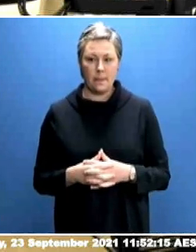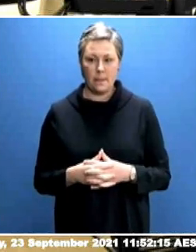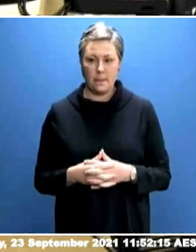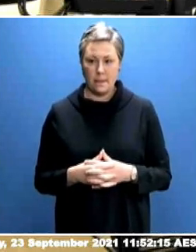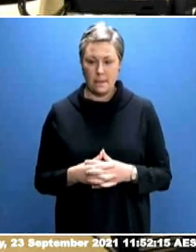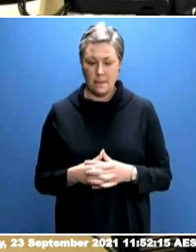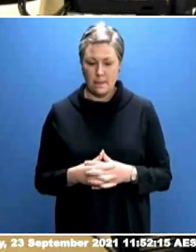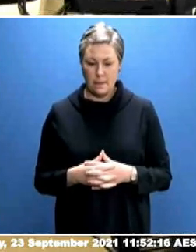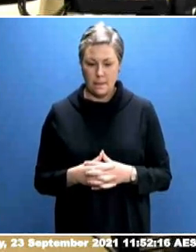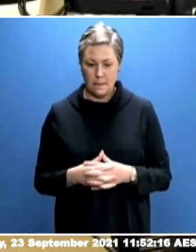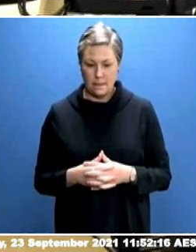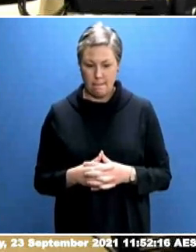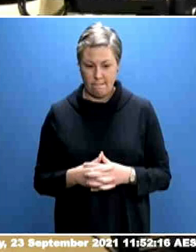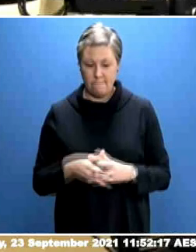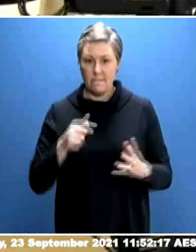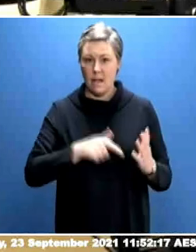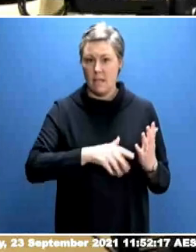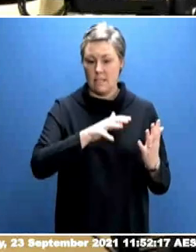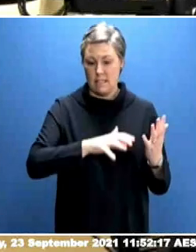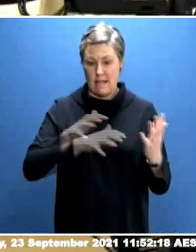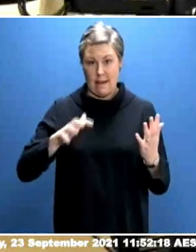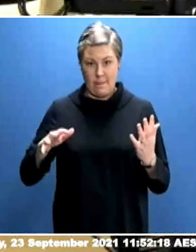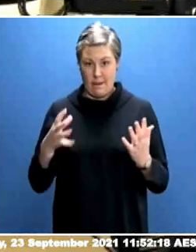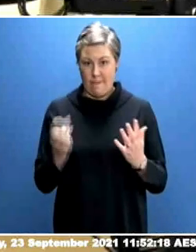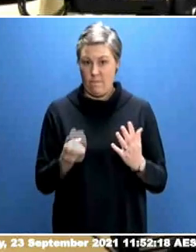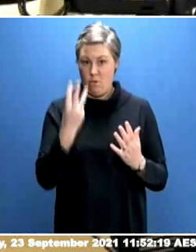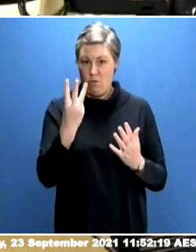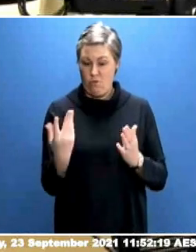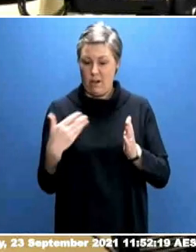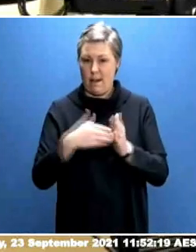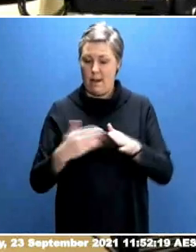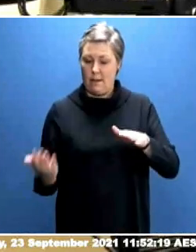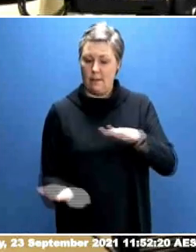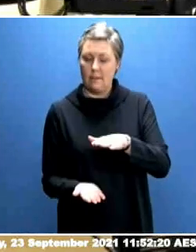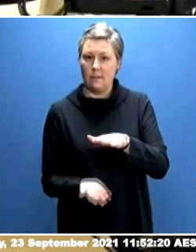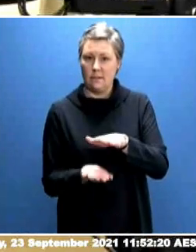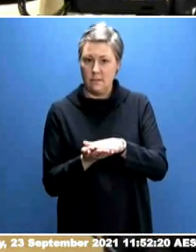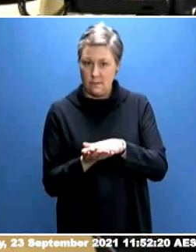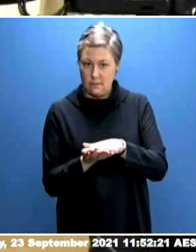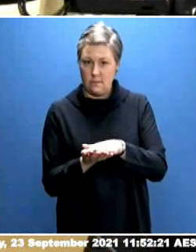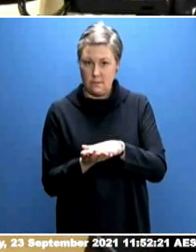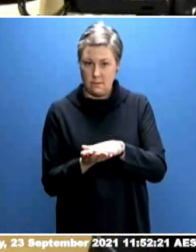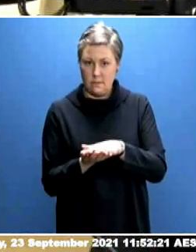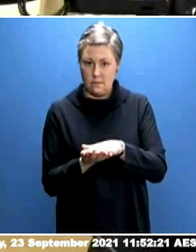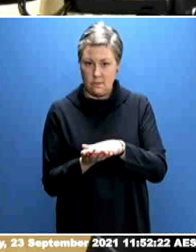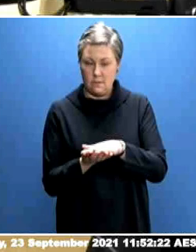With the statement there are three annexed document which is also in Tender Bundle Part C at tabs 54 and 57.